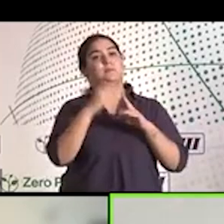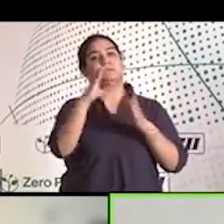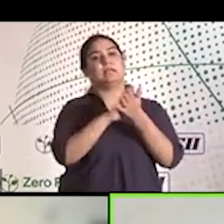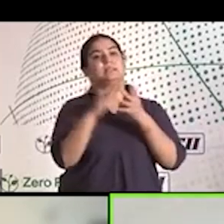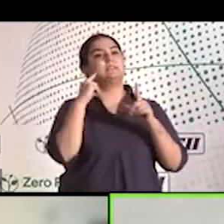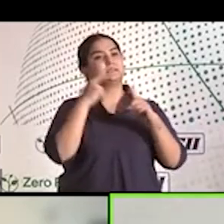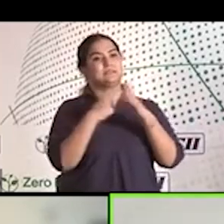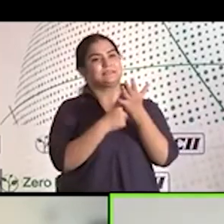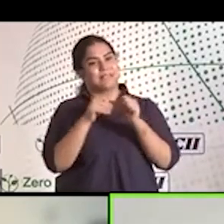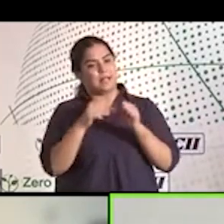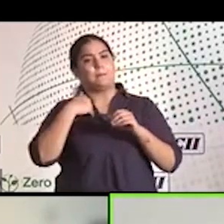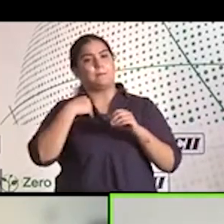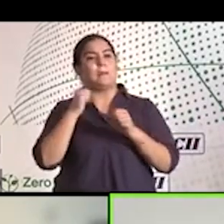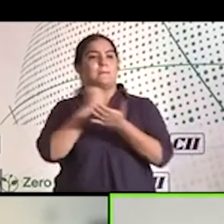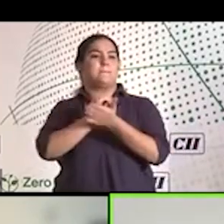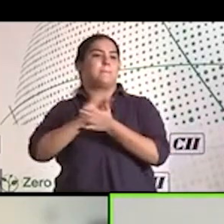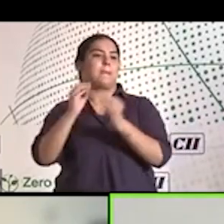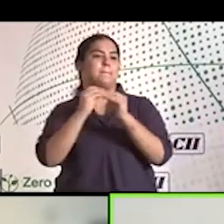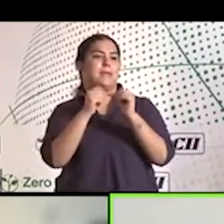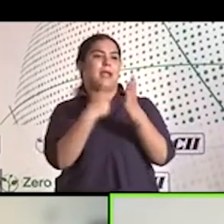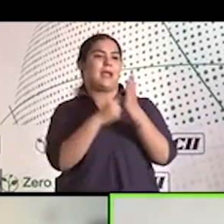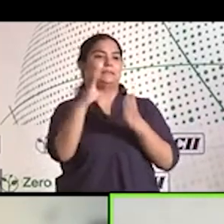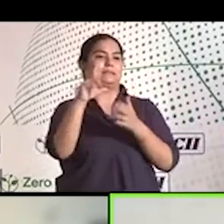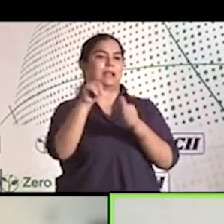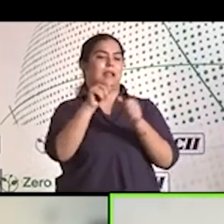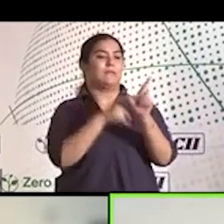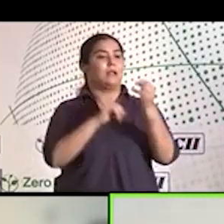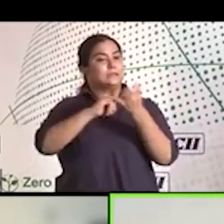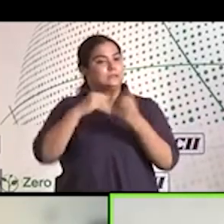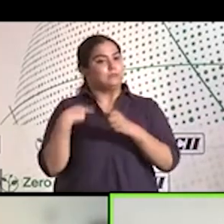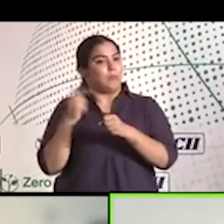I will be your moderator and you've already met my co-moderator there.